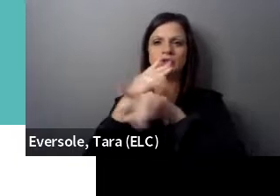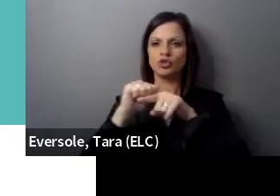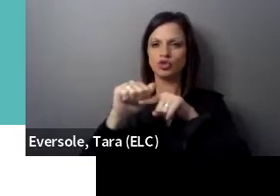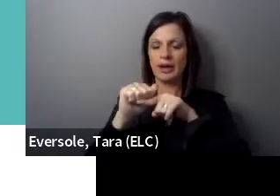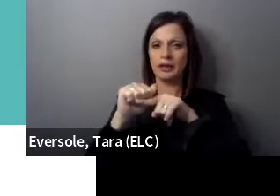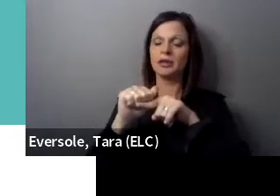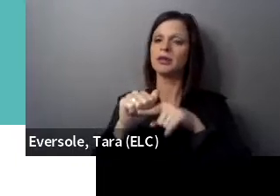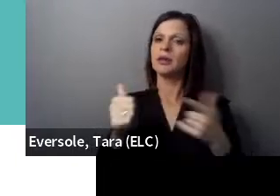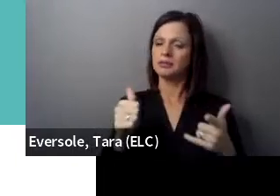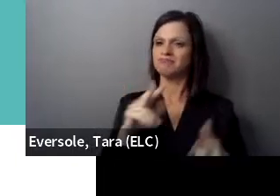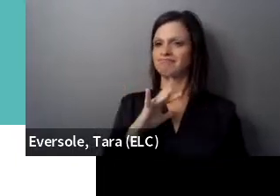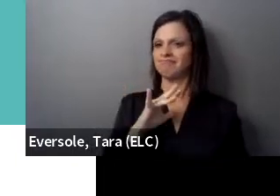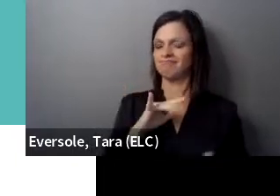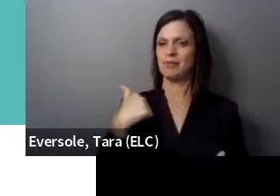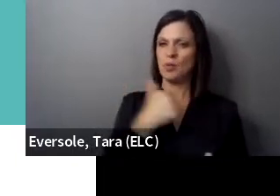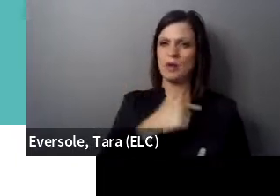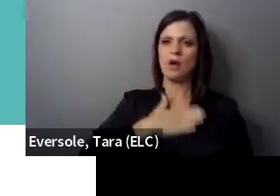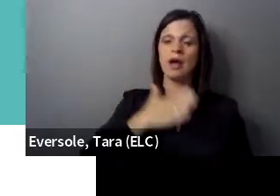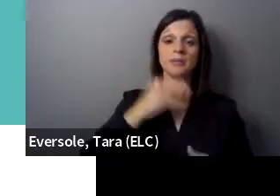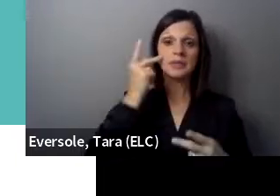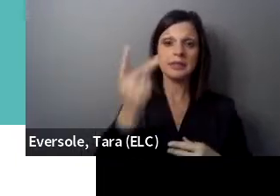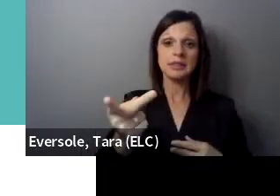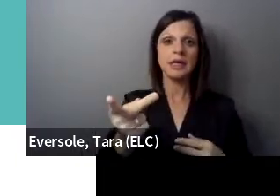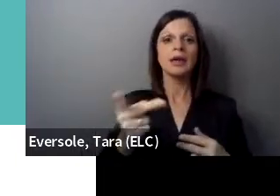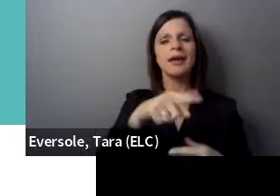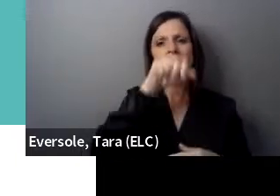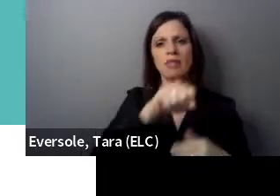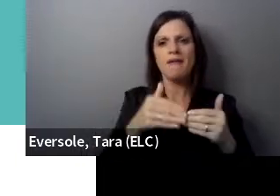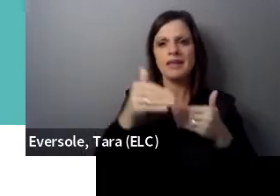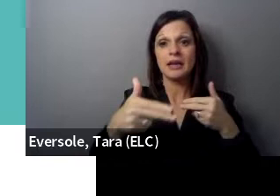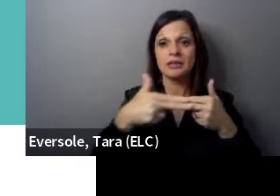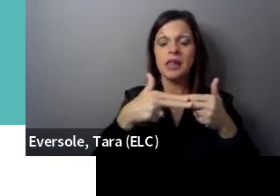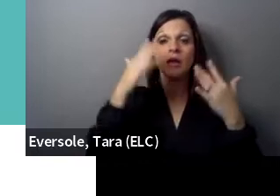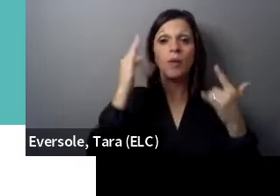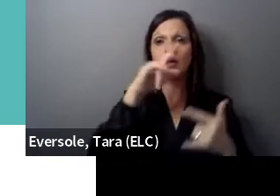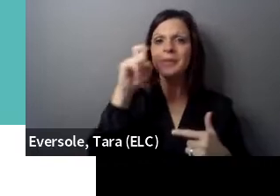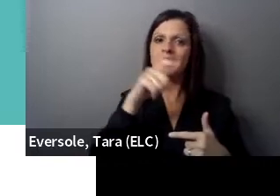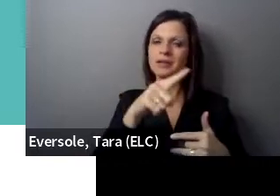This is something that we were very pleased to see and lanes to make this of what it looks like is actually changing our language.